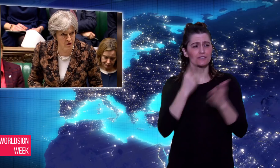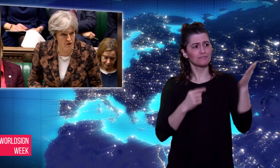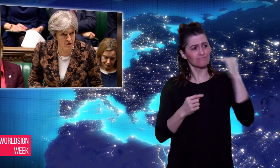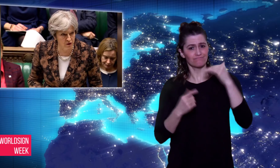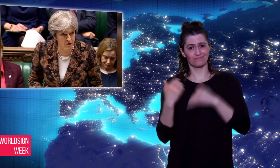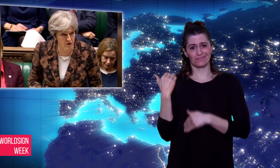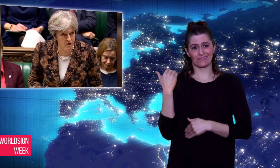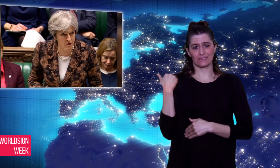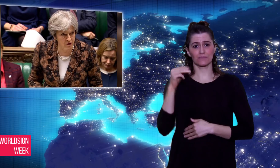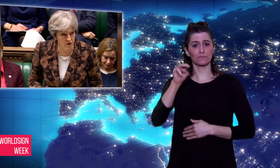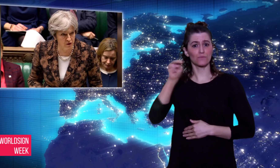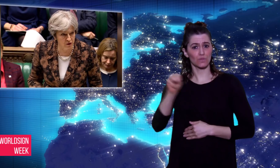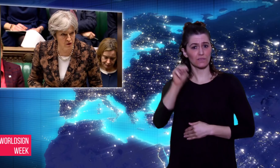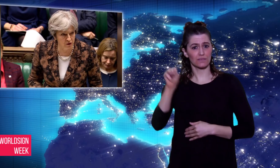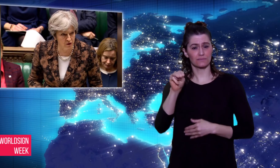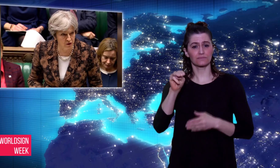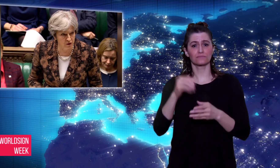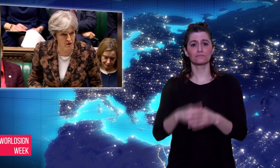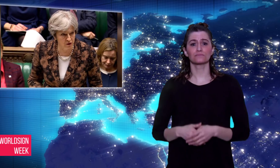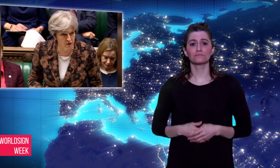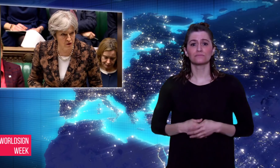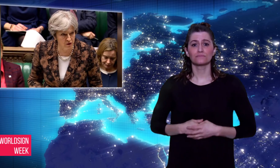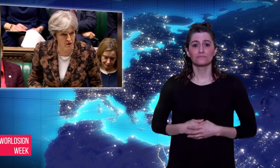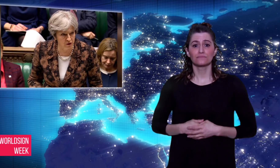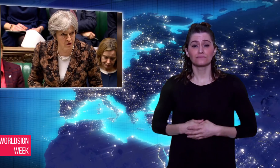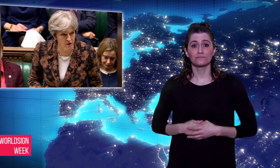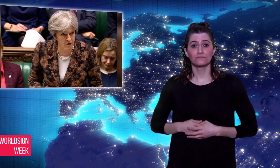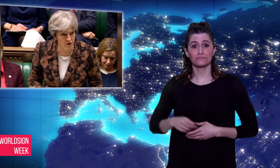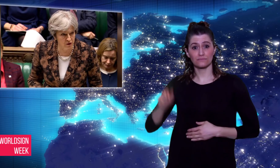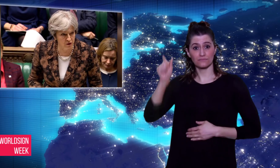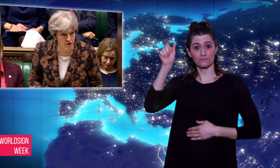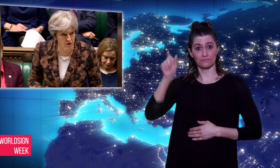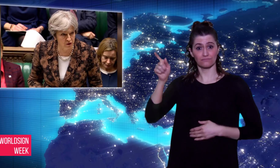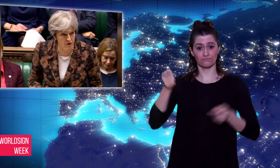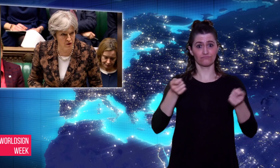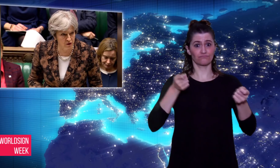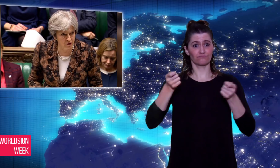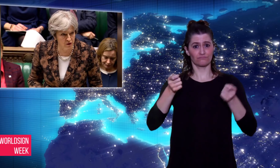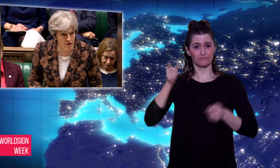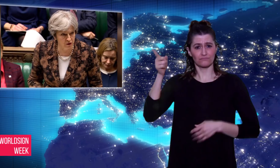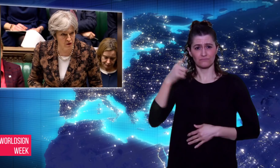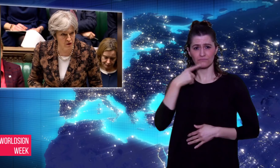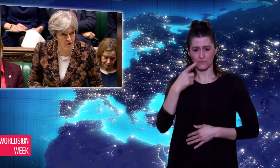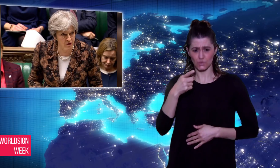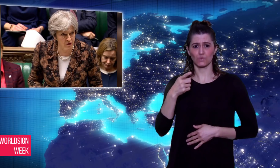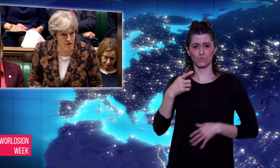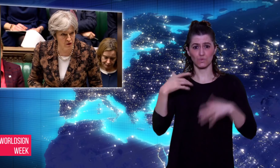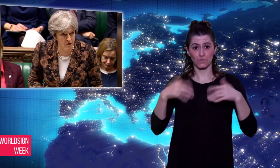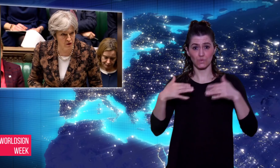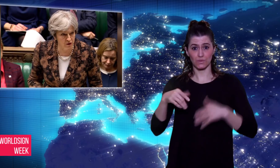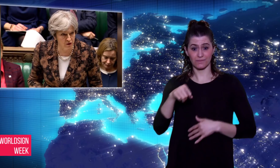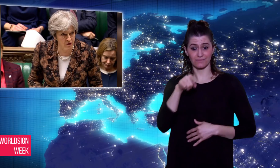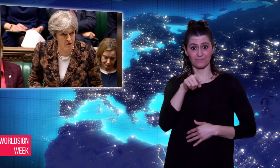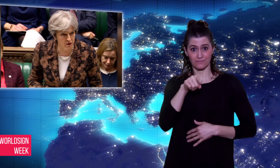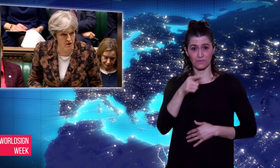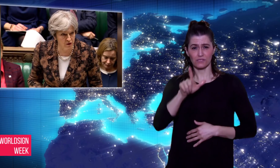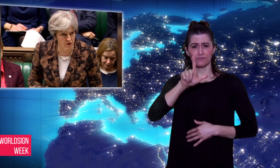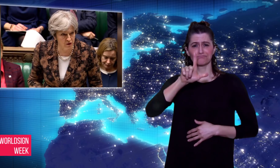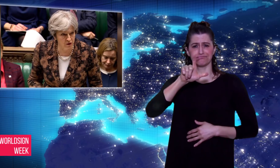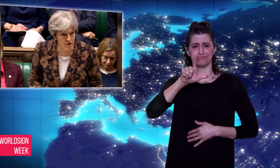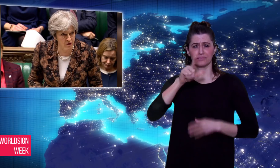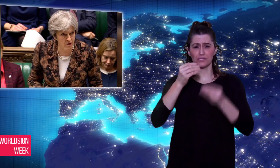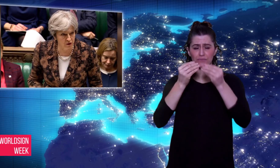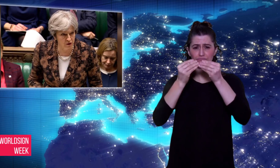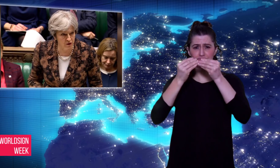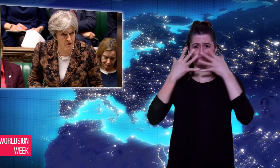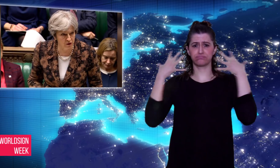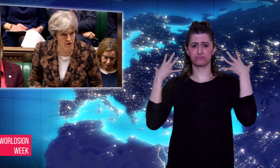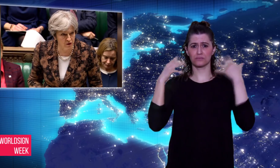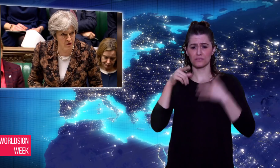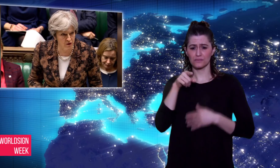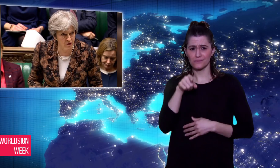She said the nerve agent was “highly